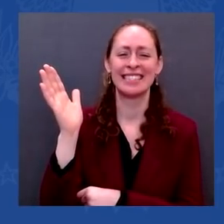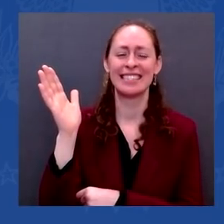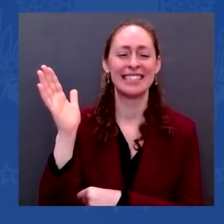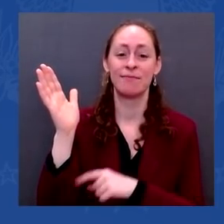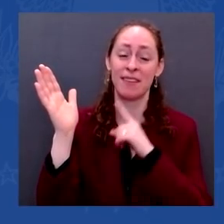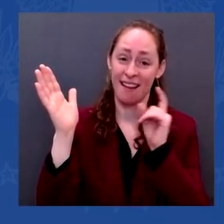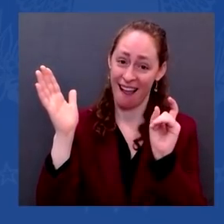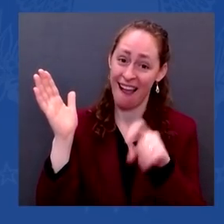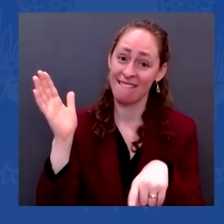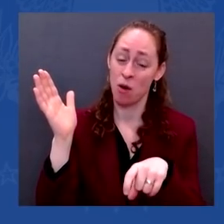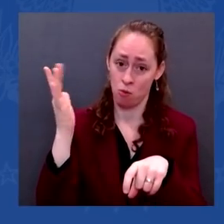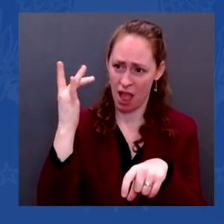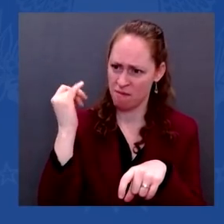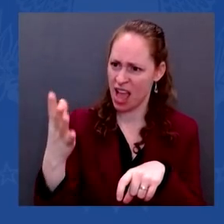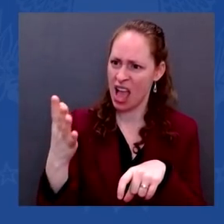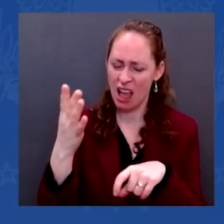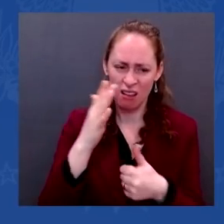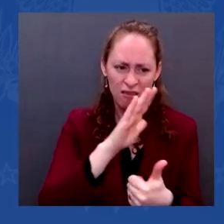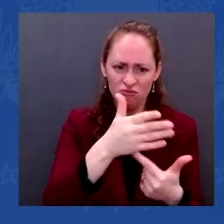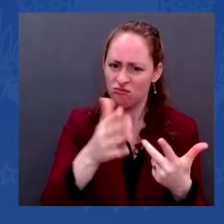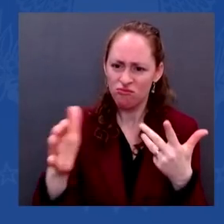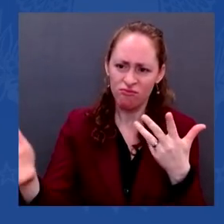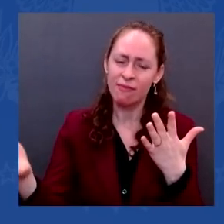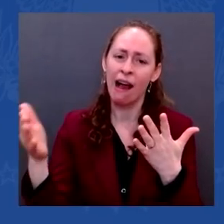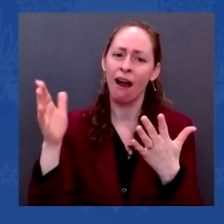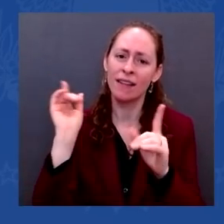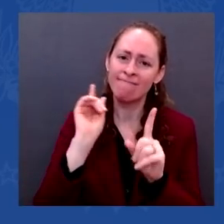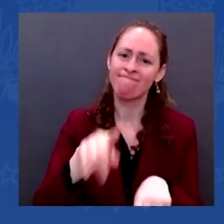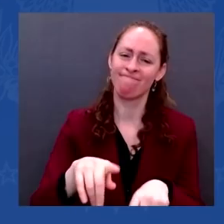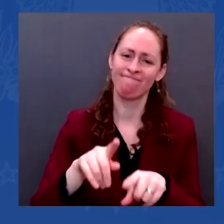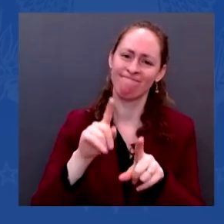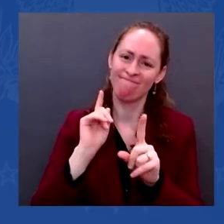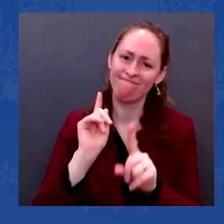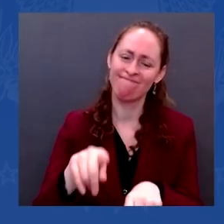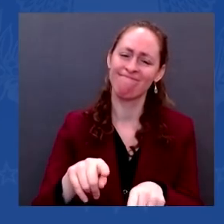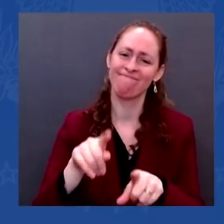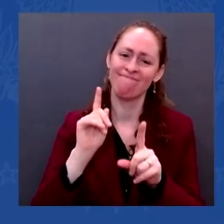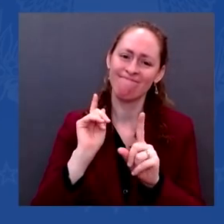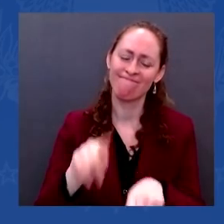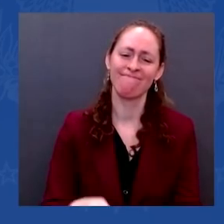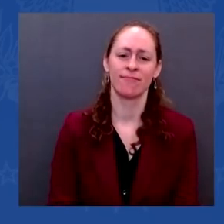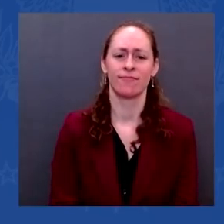who disagreed on many, many things, who still talked and listened to one another.